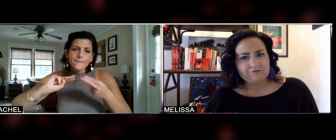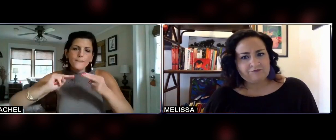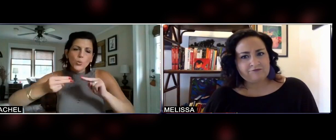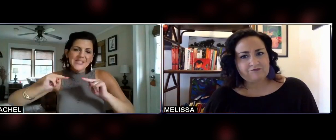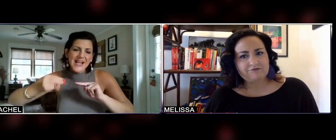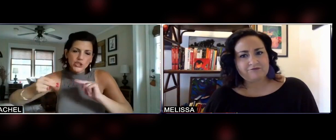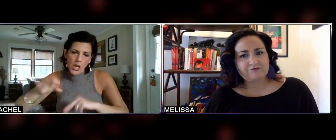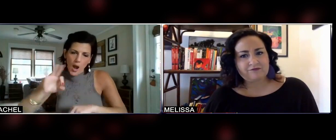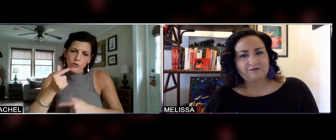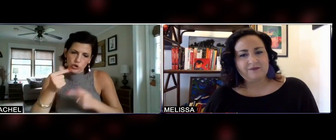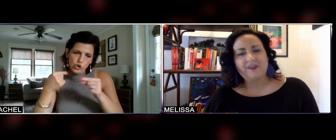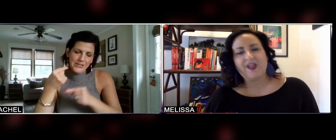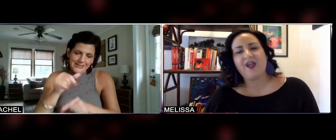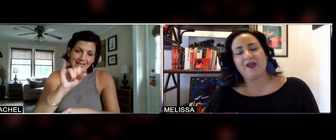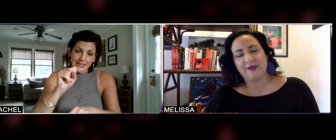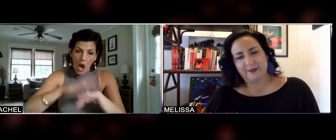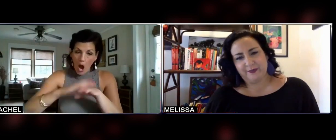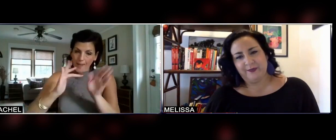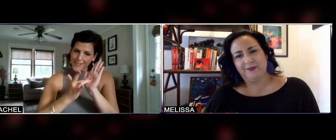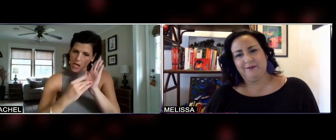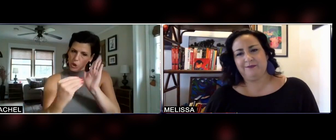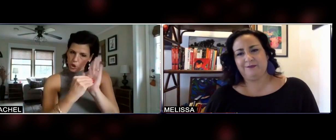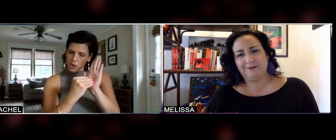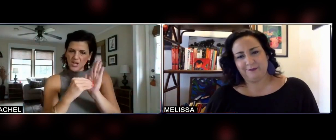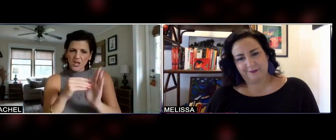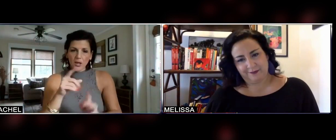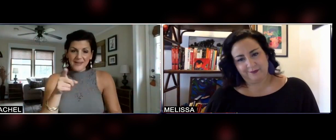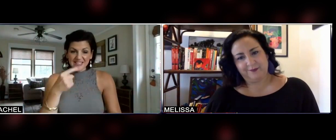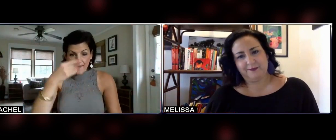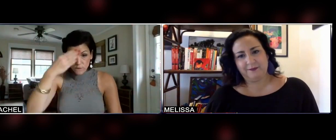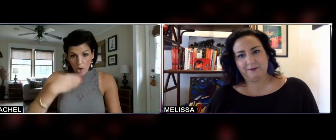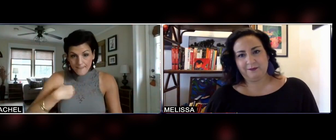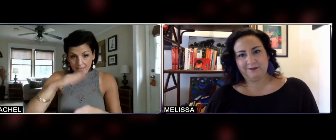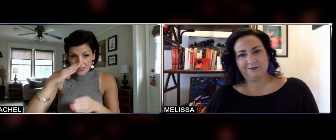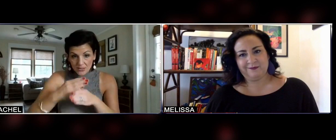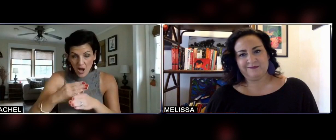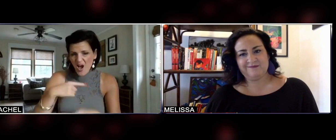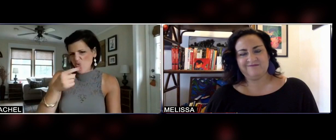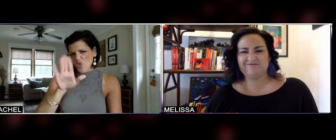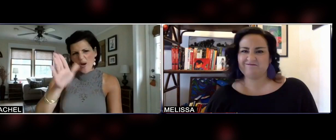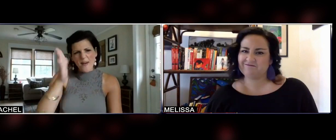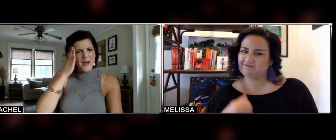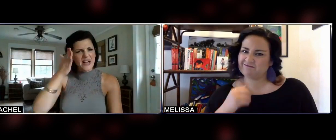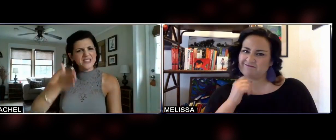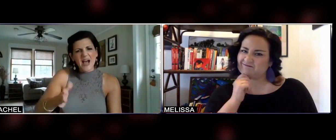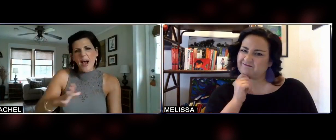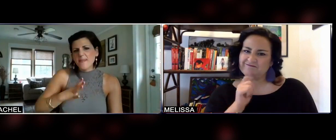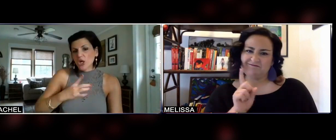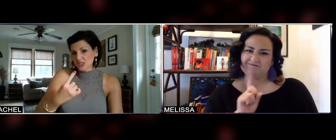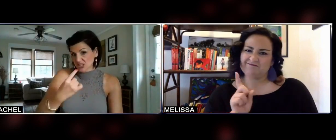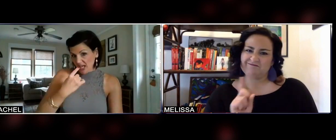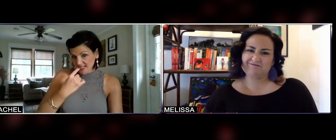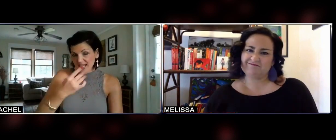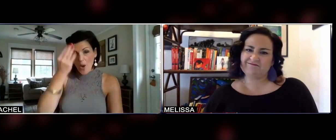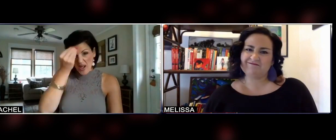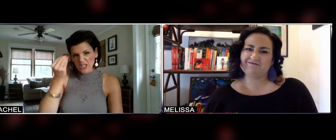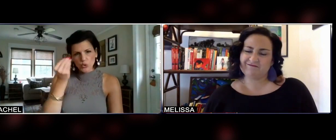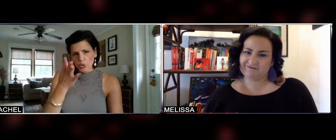called my son a mutant! Wow. Well, yes, it is a genetic mutation, that's what it means, but he said that in front of my son. I told him, your bedside manners suck!